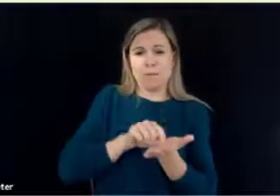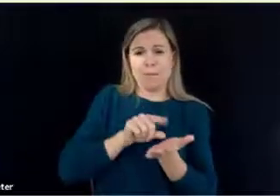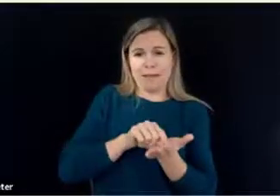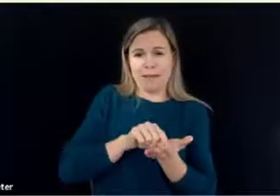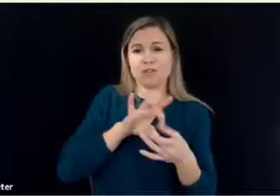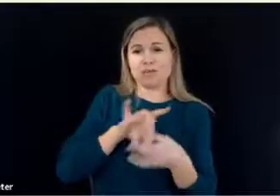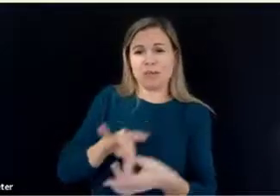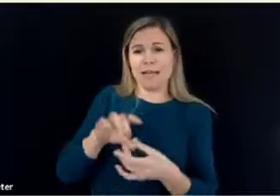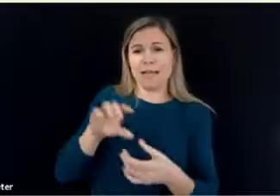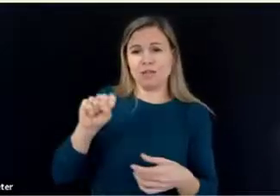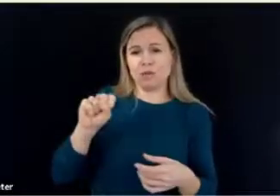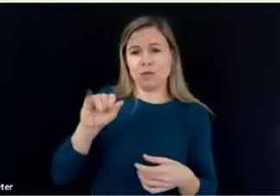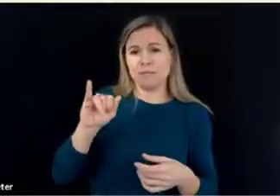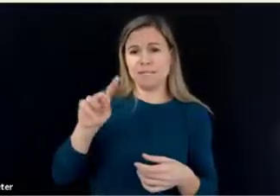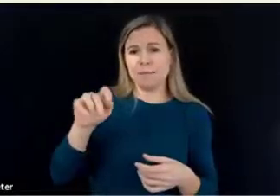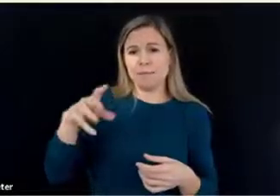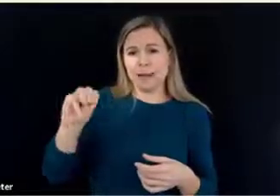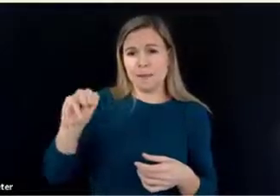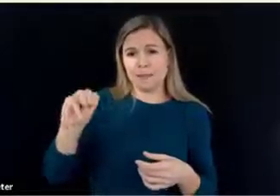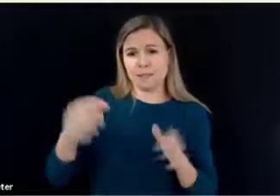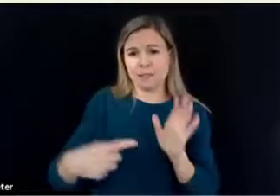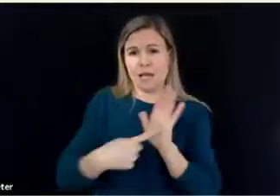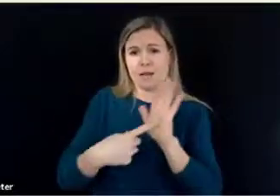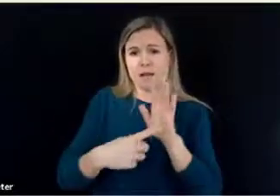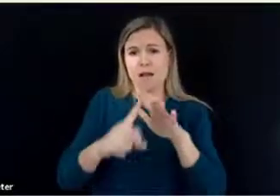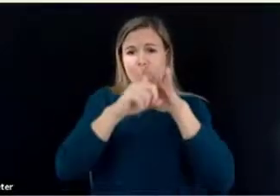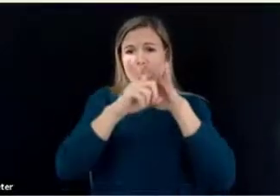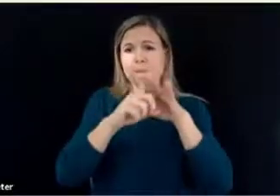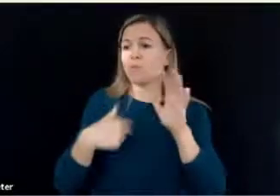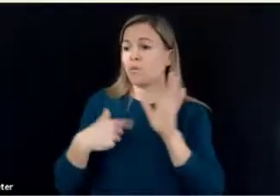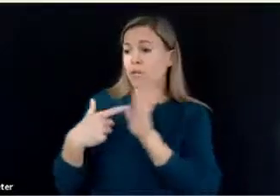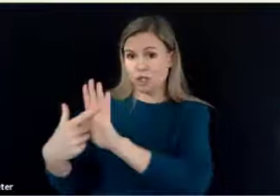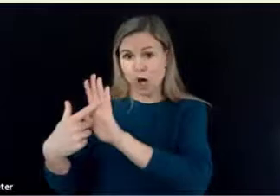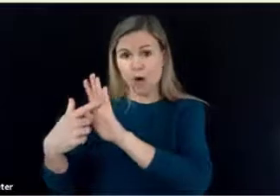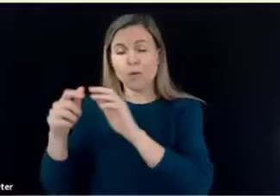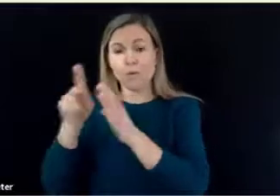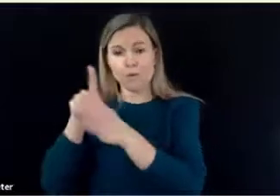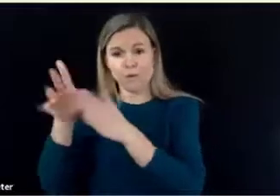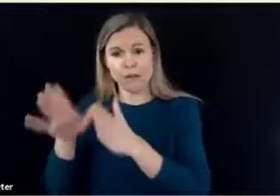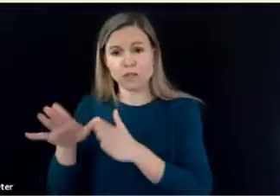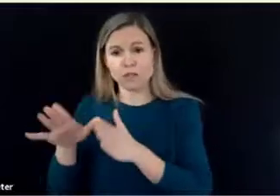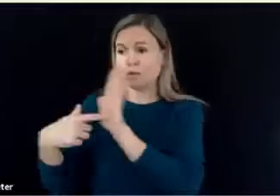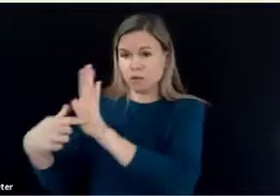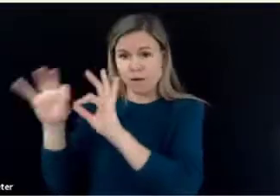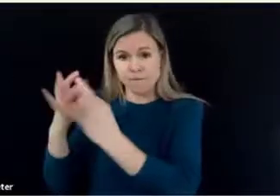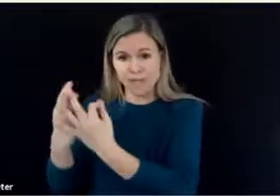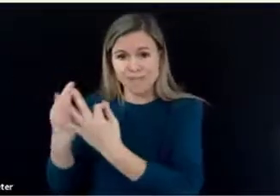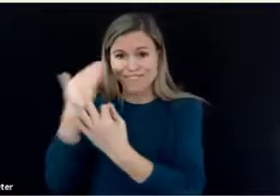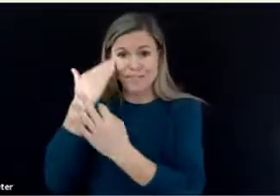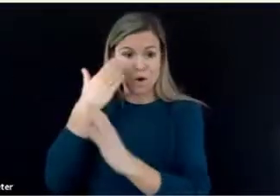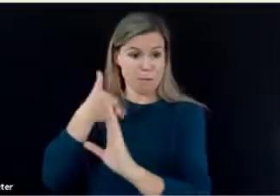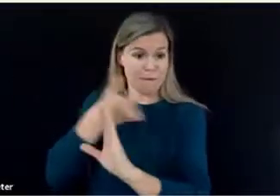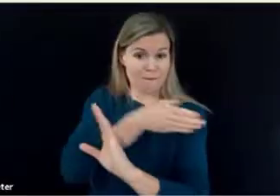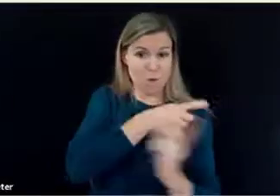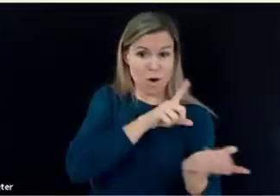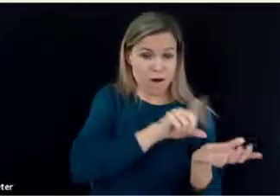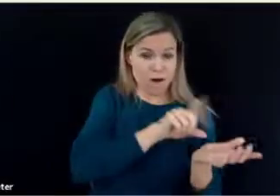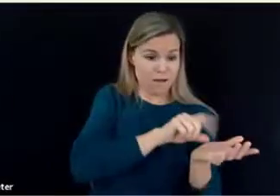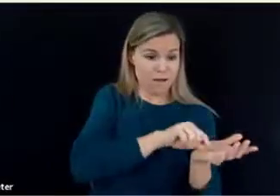which is showing professionals and families that a lot of the previous publishings about symptoms were inaccurate.